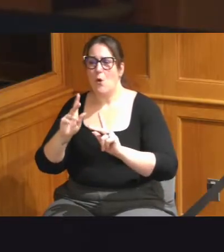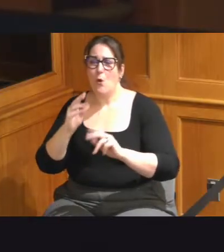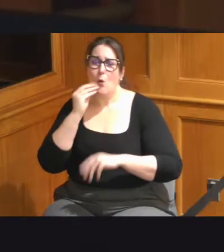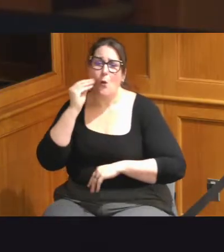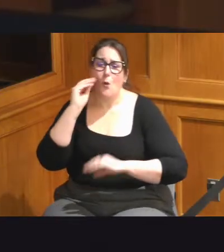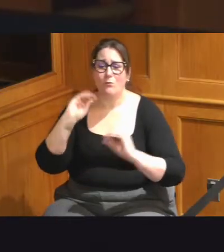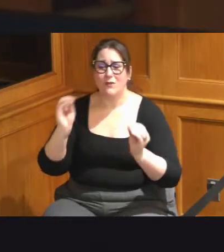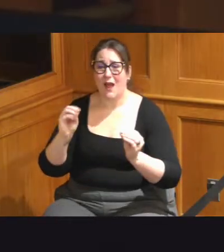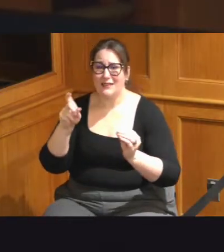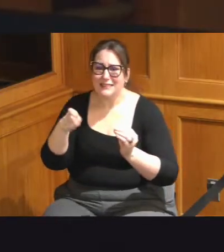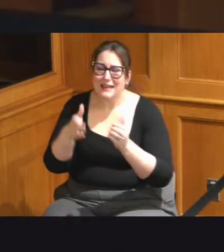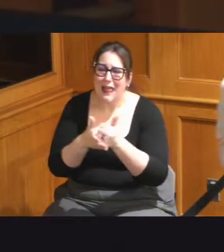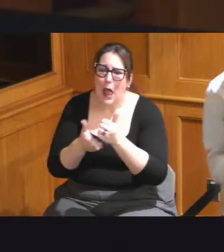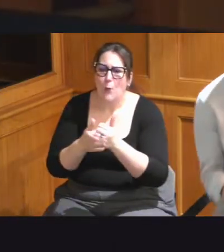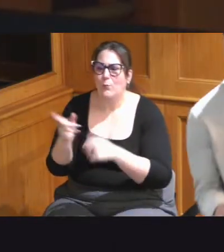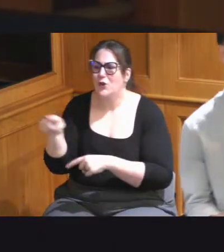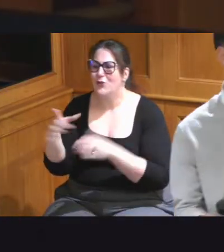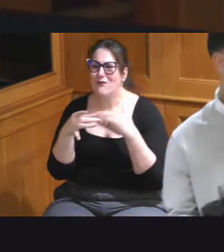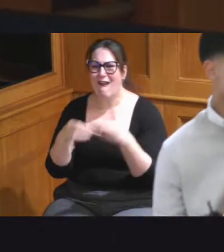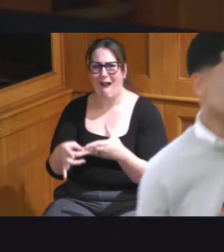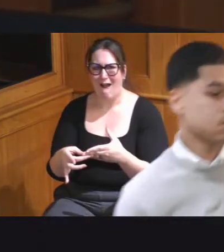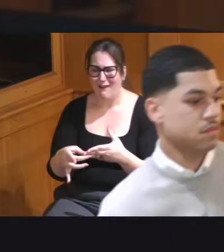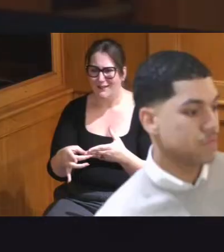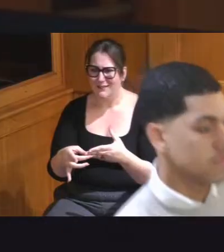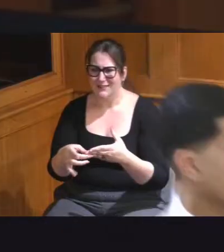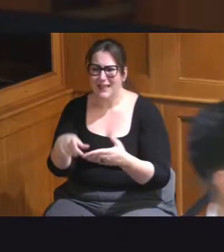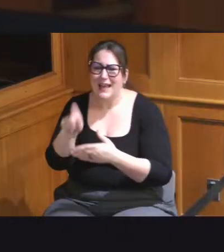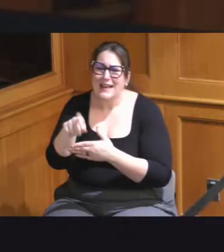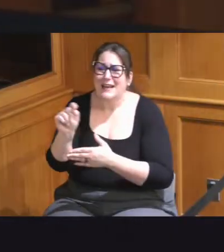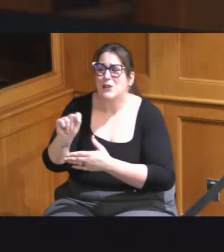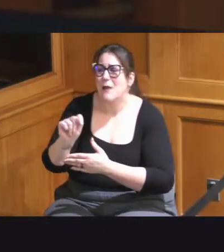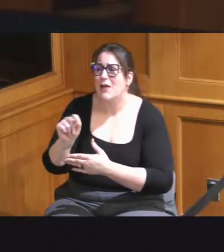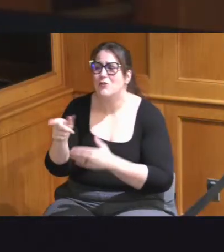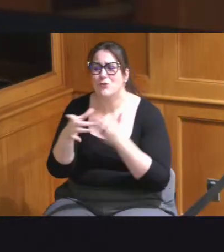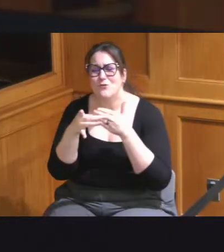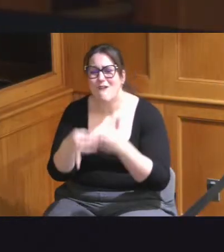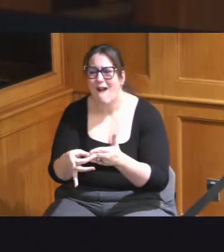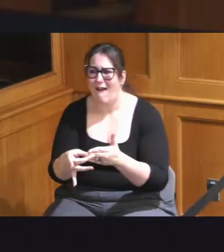some help and you help guide them. needed to use the restroom, you help guide them. And just you